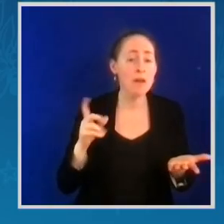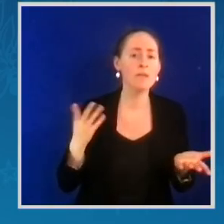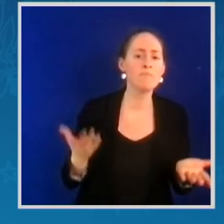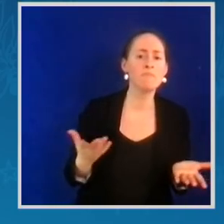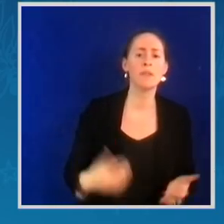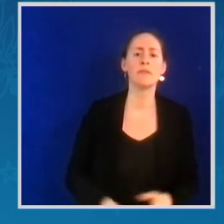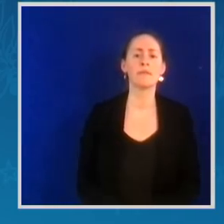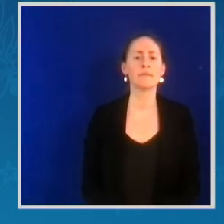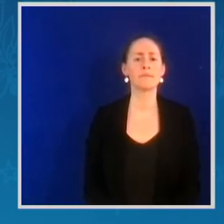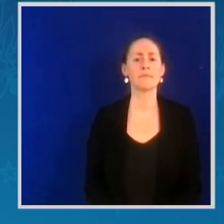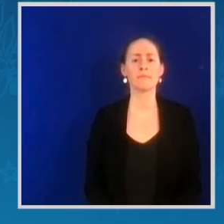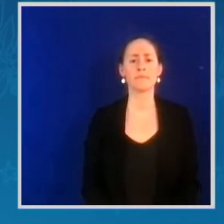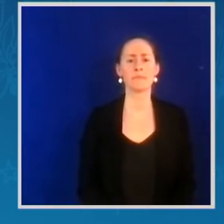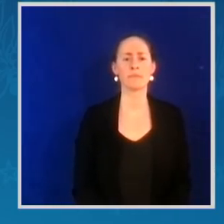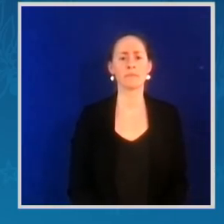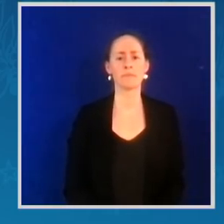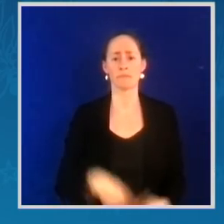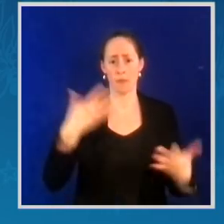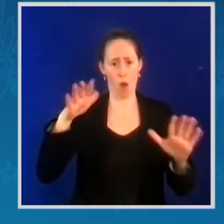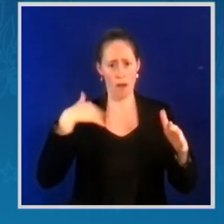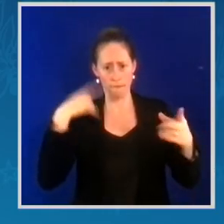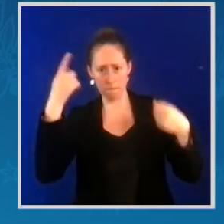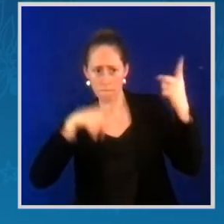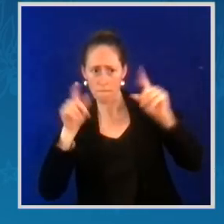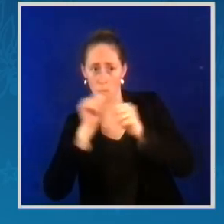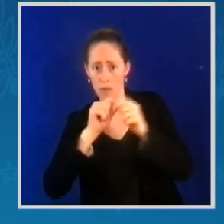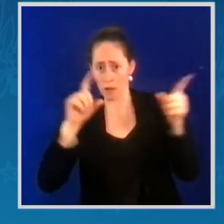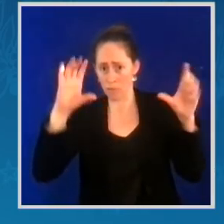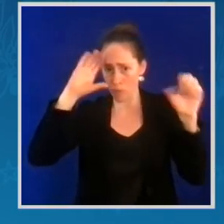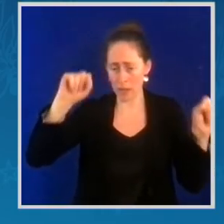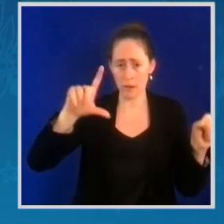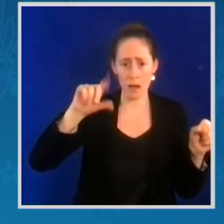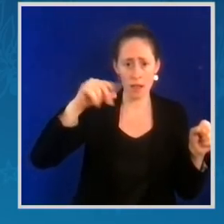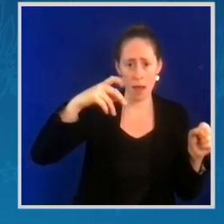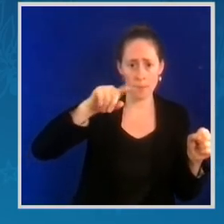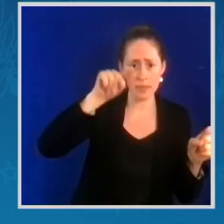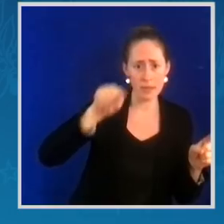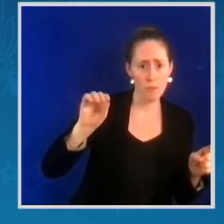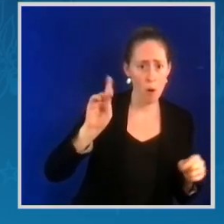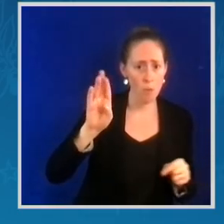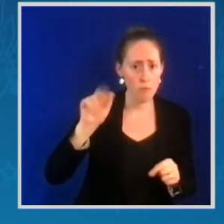taking back more asylum seeking families who are turned away from the U.S. on the basis of Title 42?